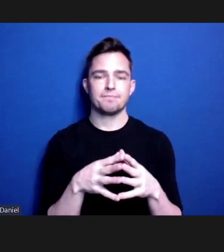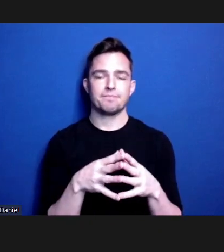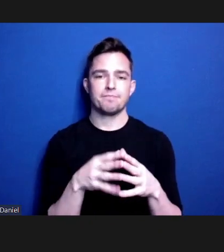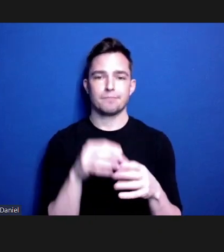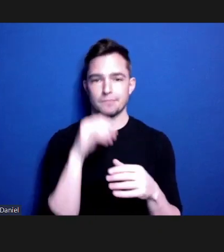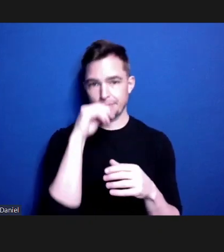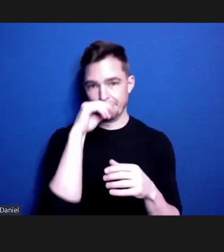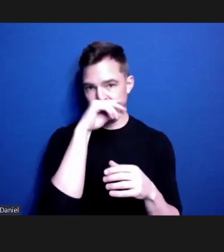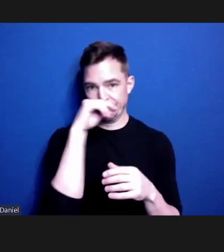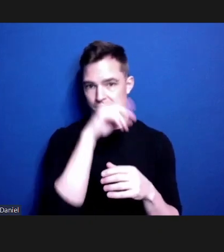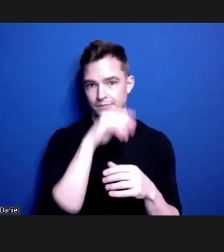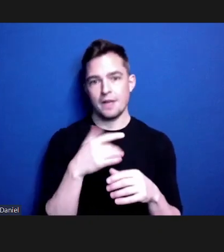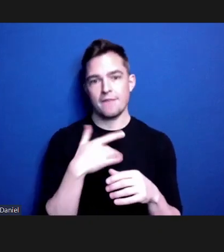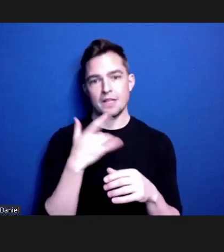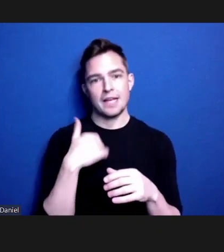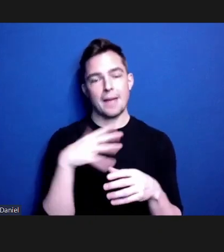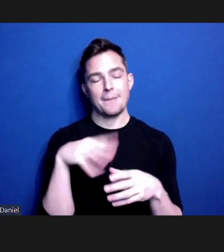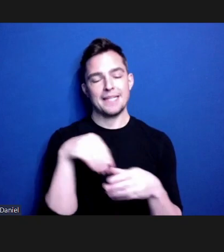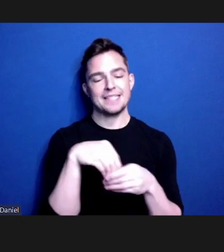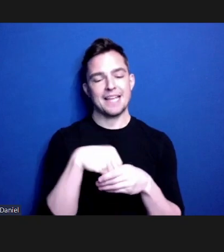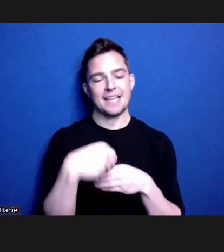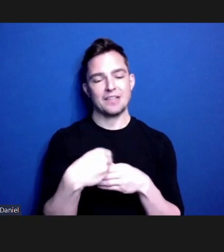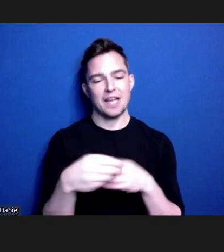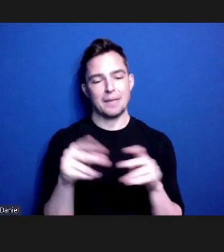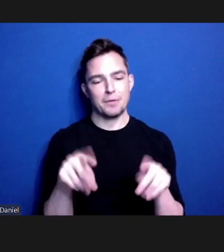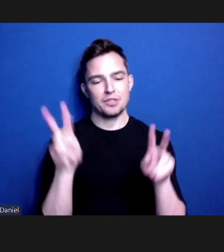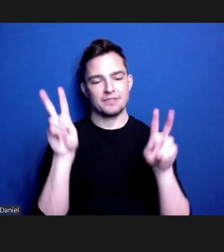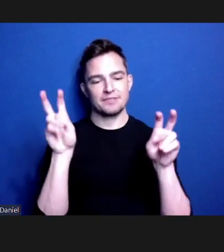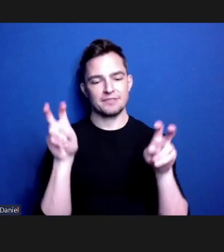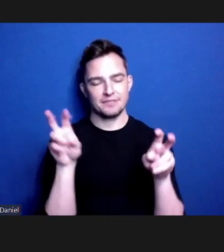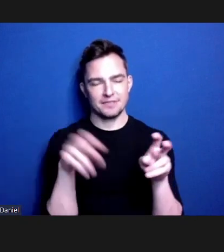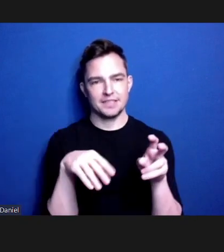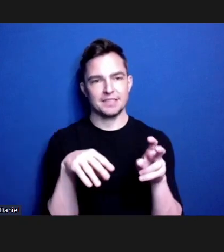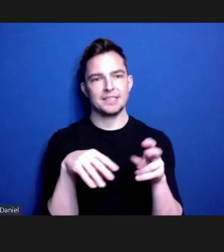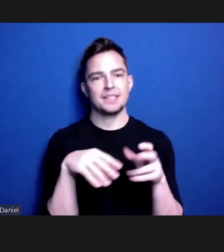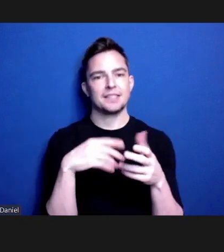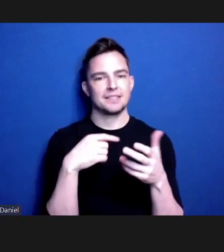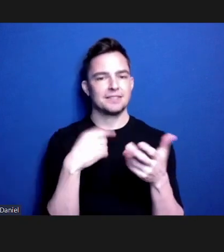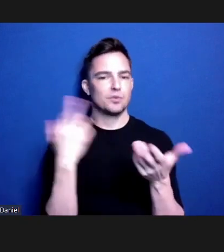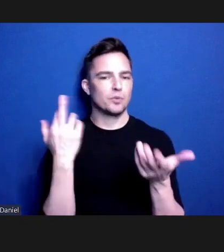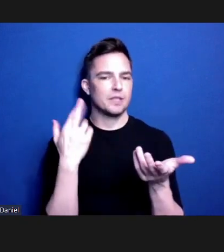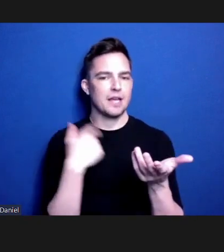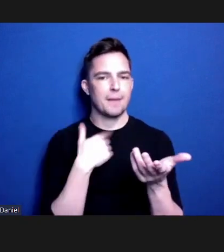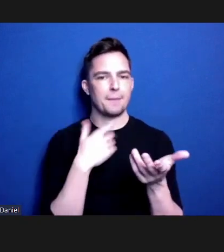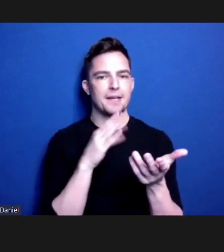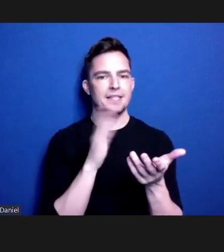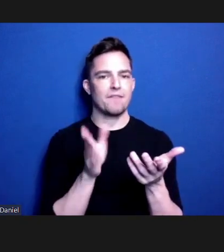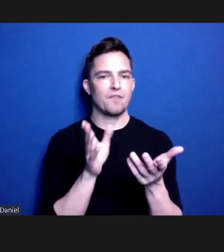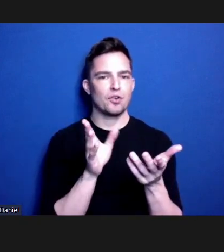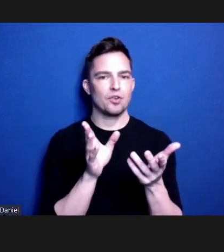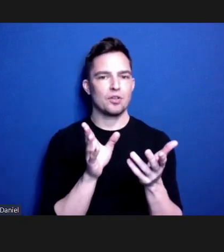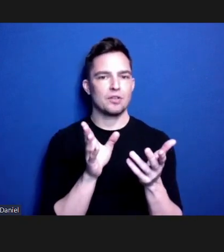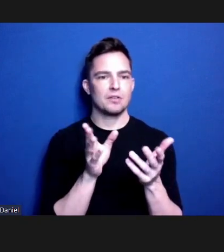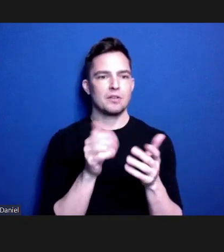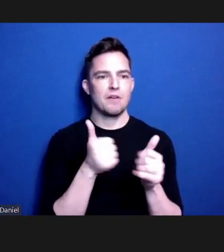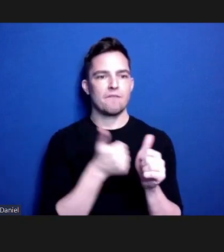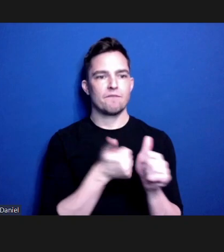I'm an insider-outsider because I am never far removed from my community, right? And